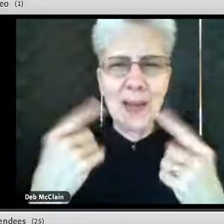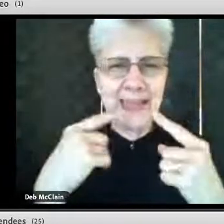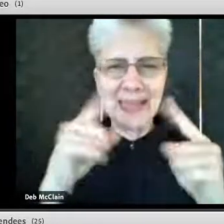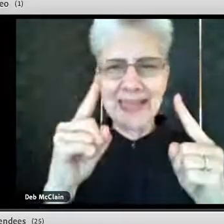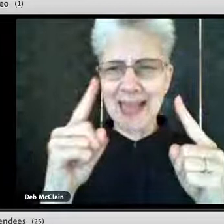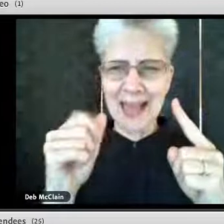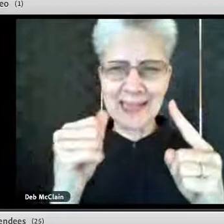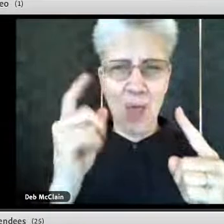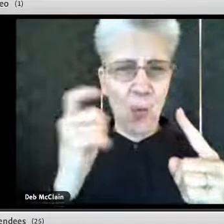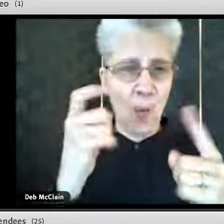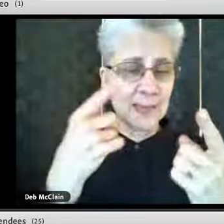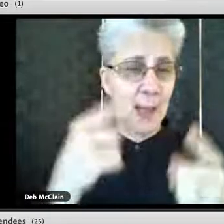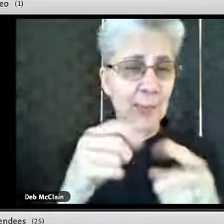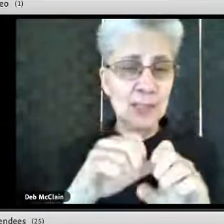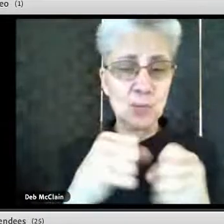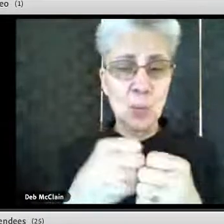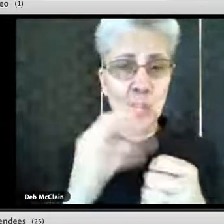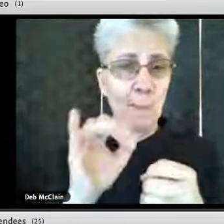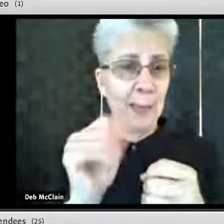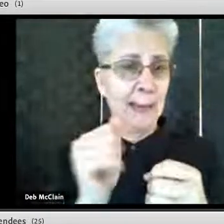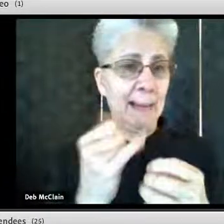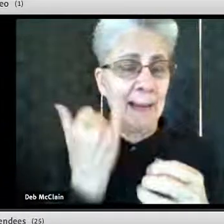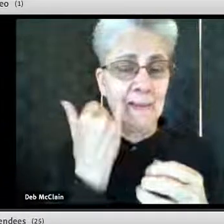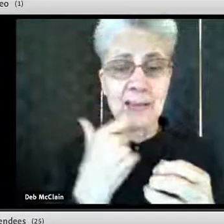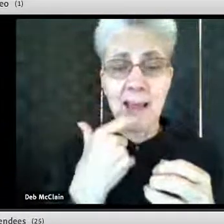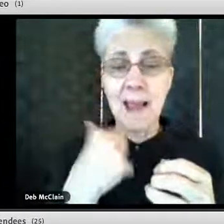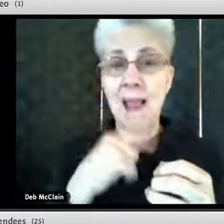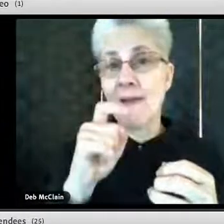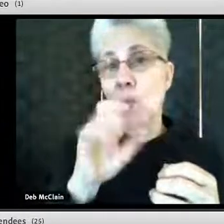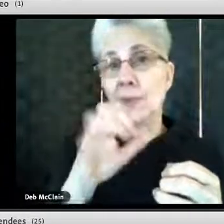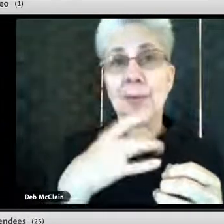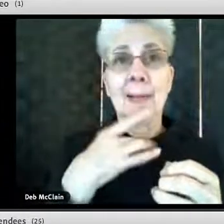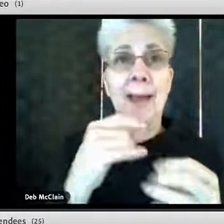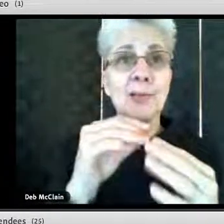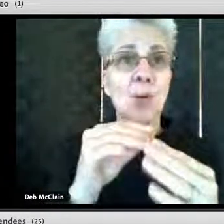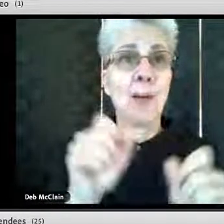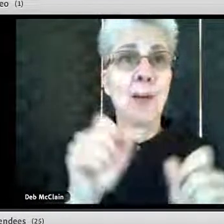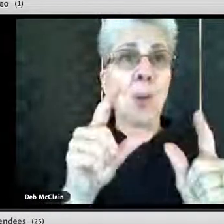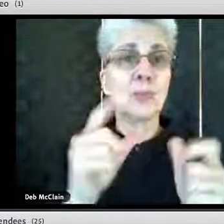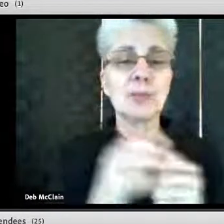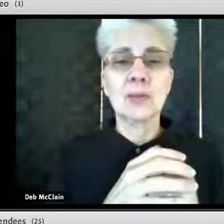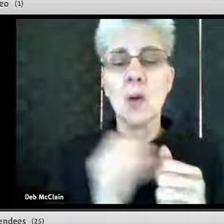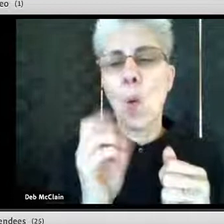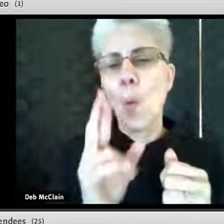On social media, if I say I have 100 likes on a post or 17 people